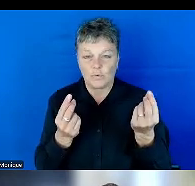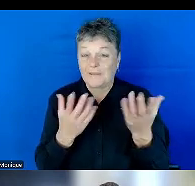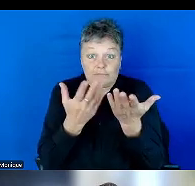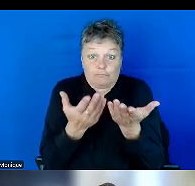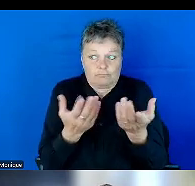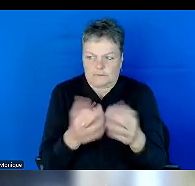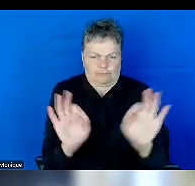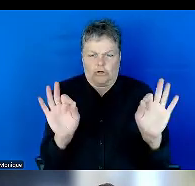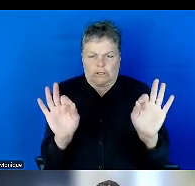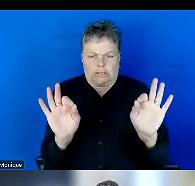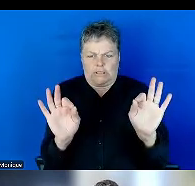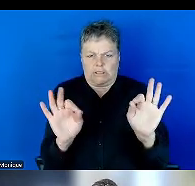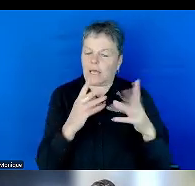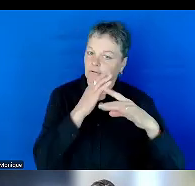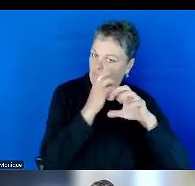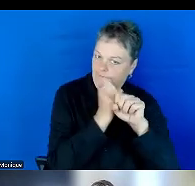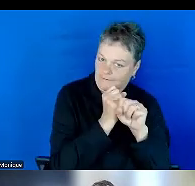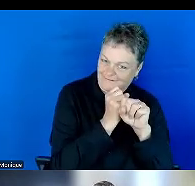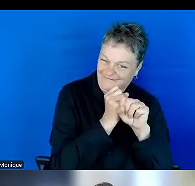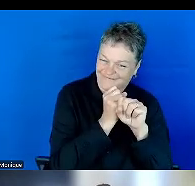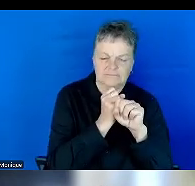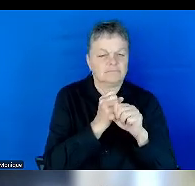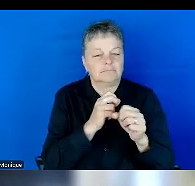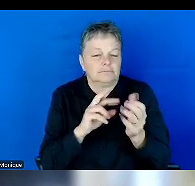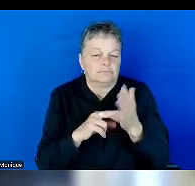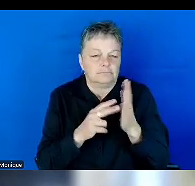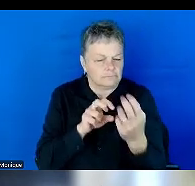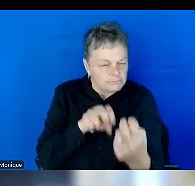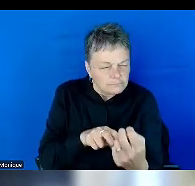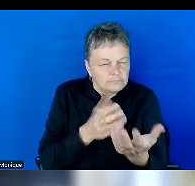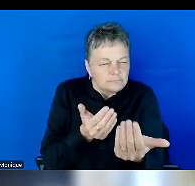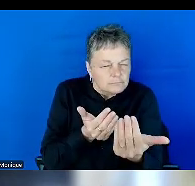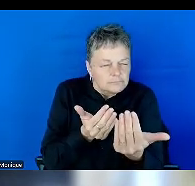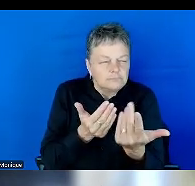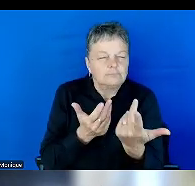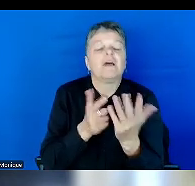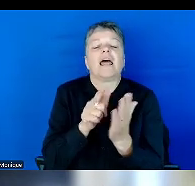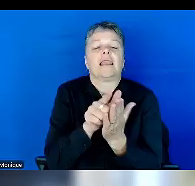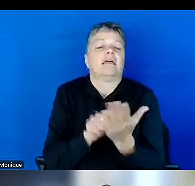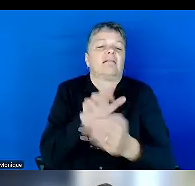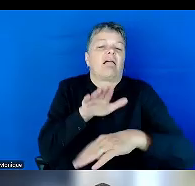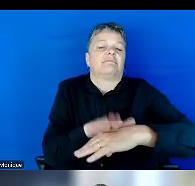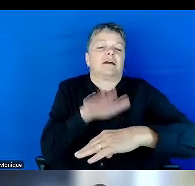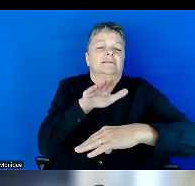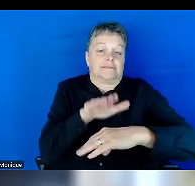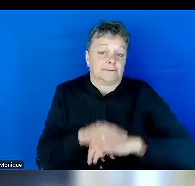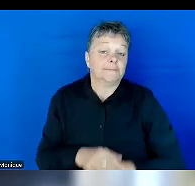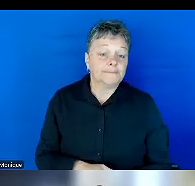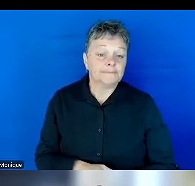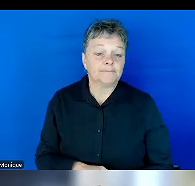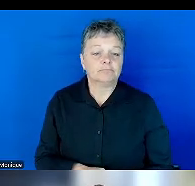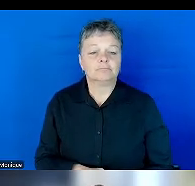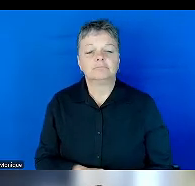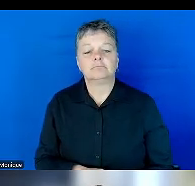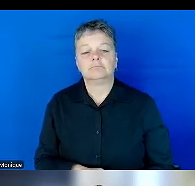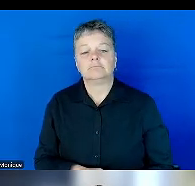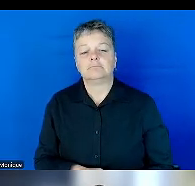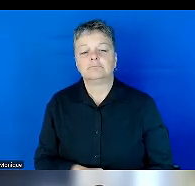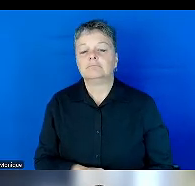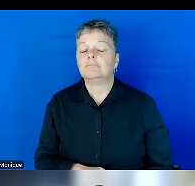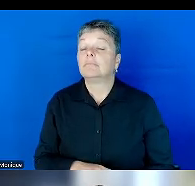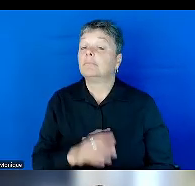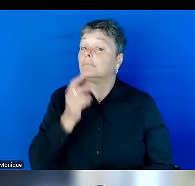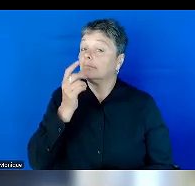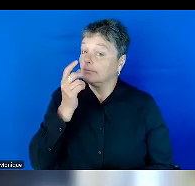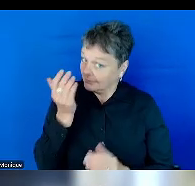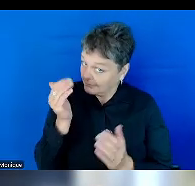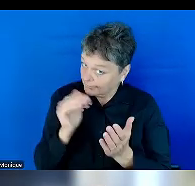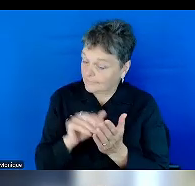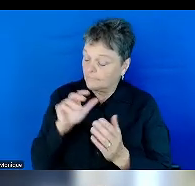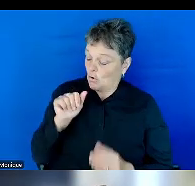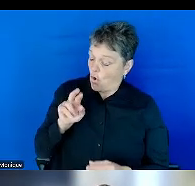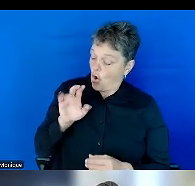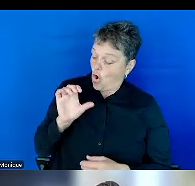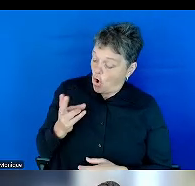confidential legal advice. Um it's you know on a very specific uh legal issue that a person